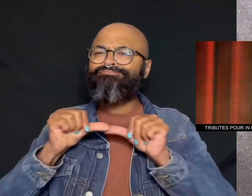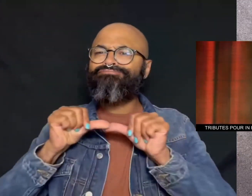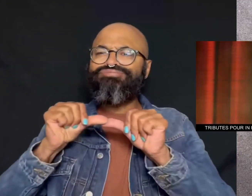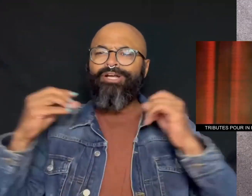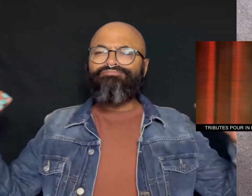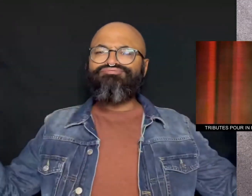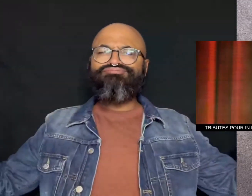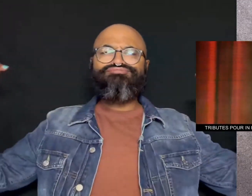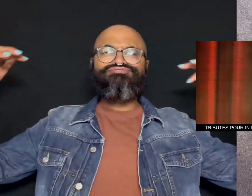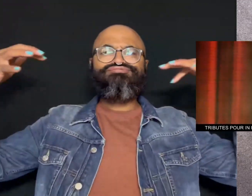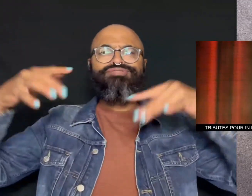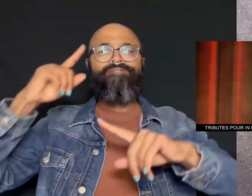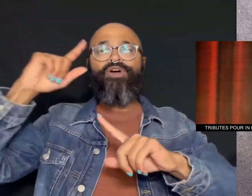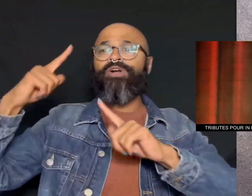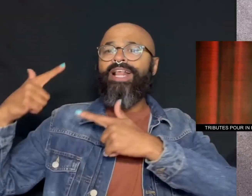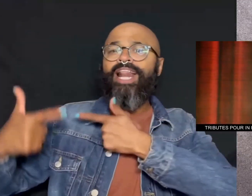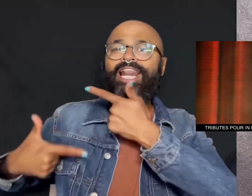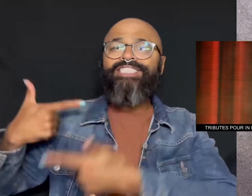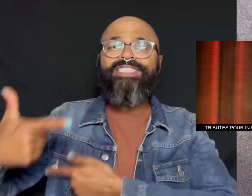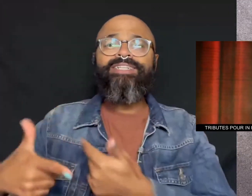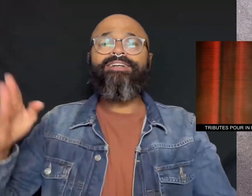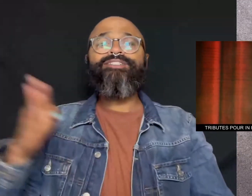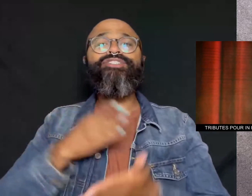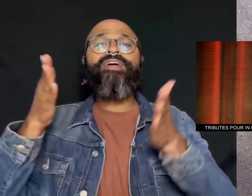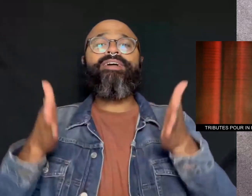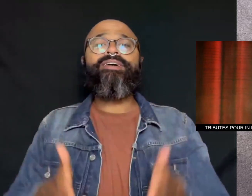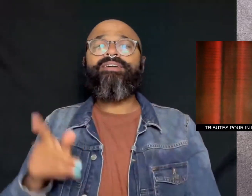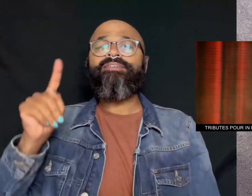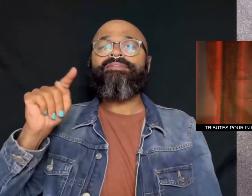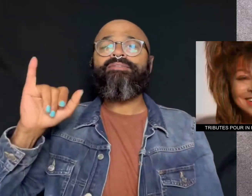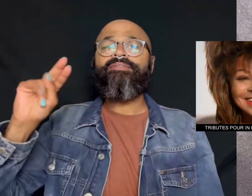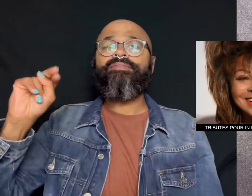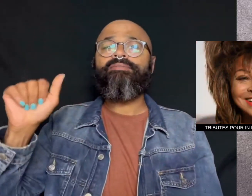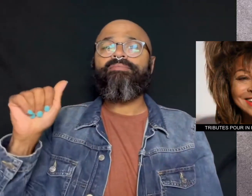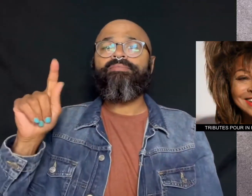Tributes and condolences continued to pour in for legendary singer Tina Turner.